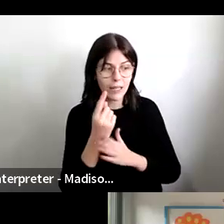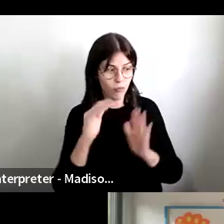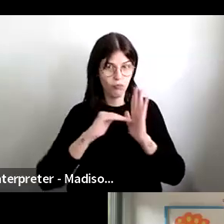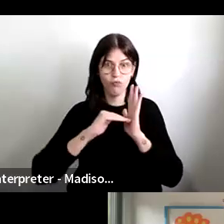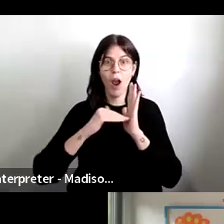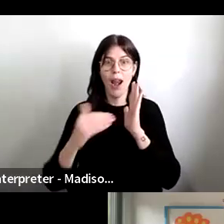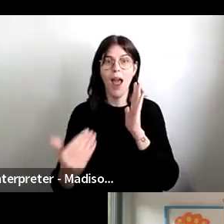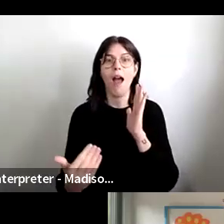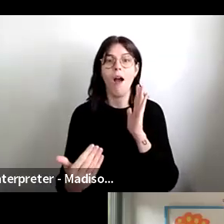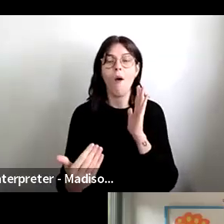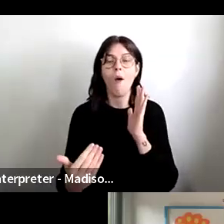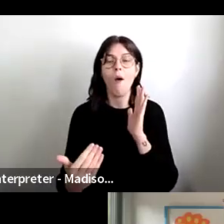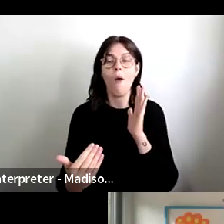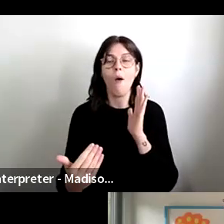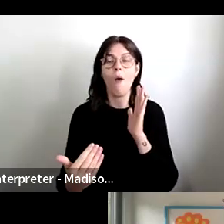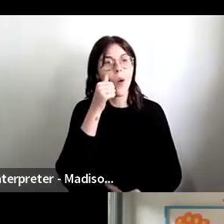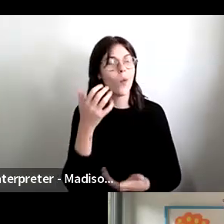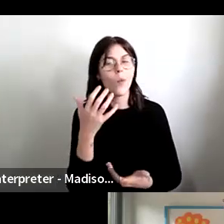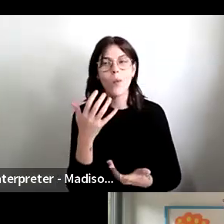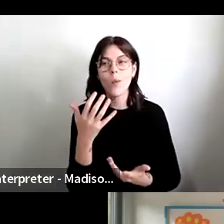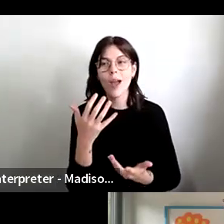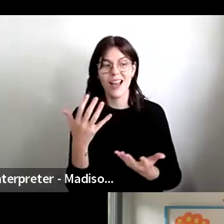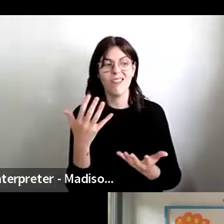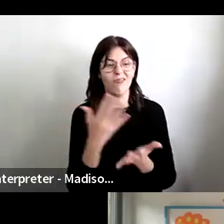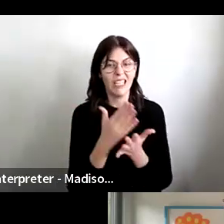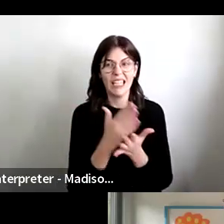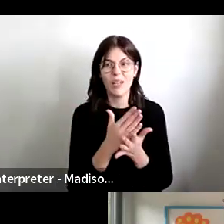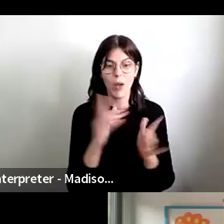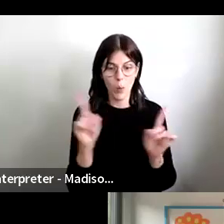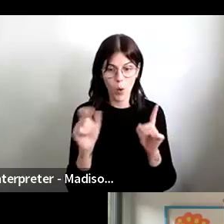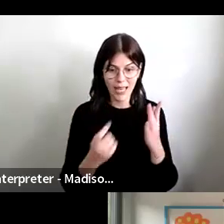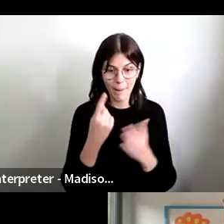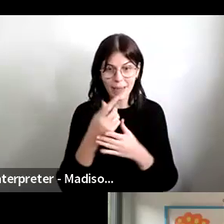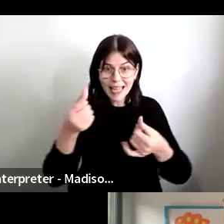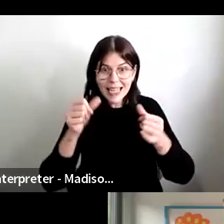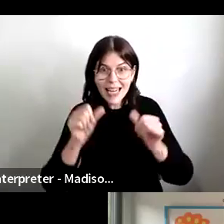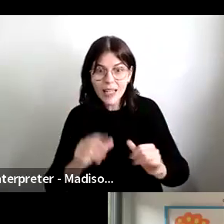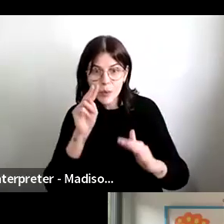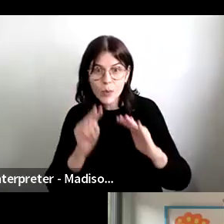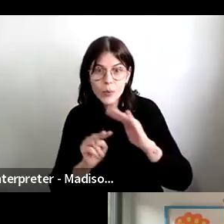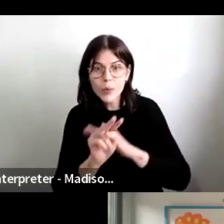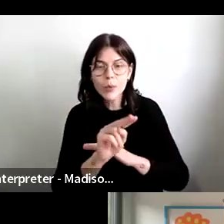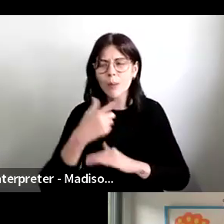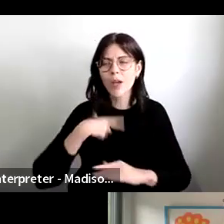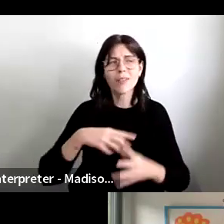you know? Even to the point where what's happening next, because everything has the potential to be